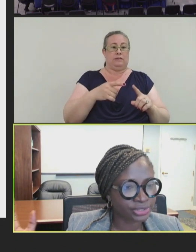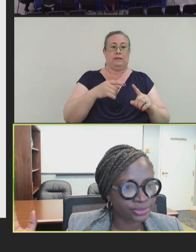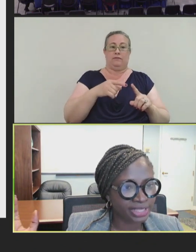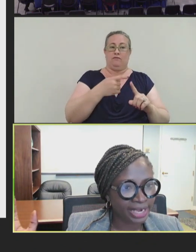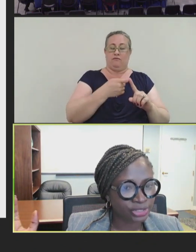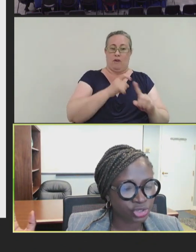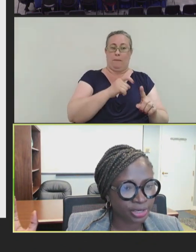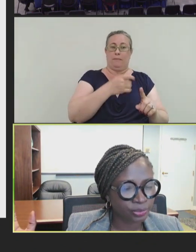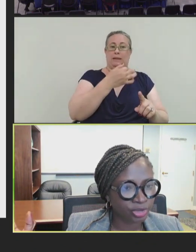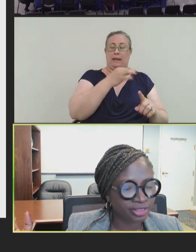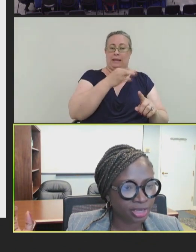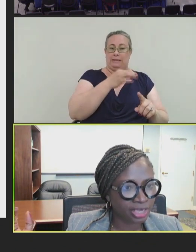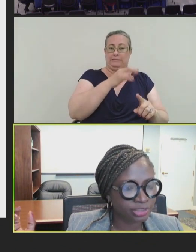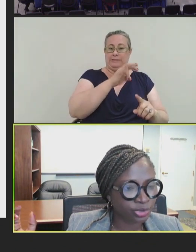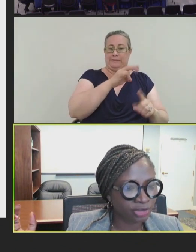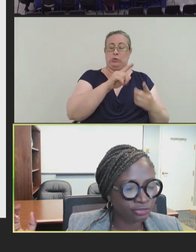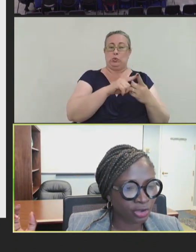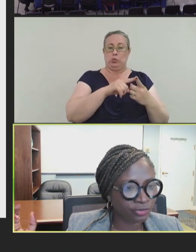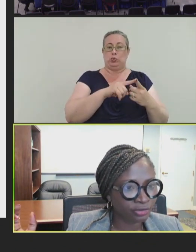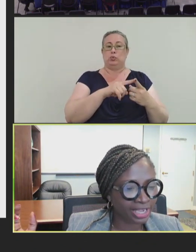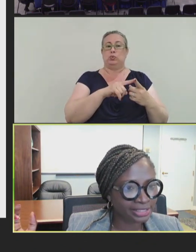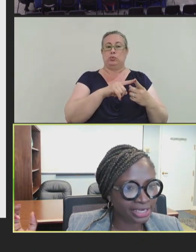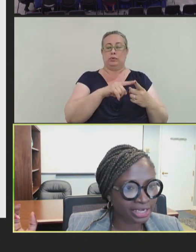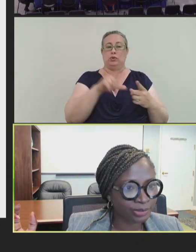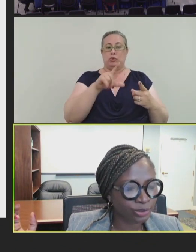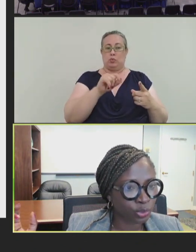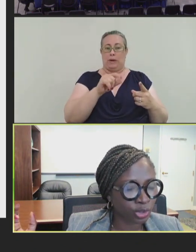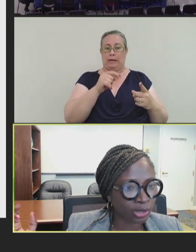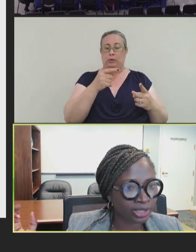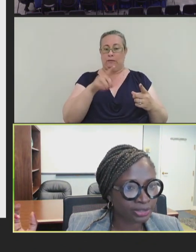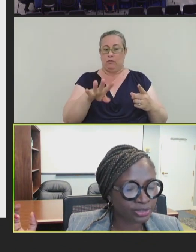issues that I started with, the large pool of unvaccinated people who were coming into